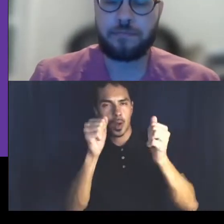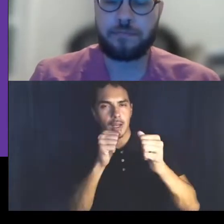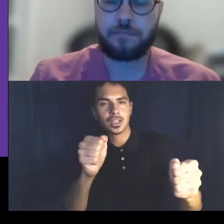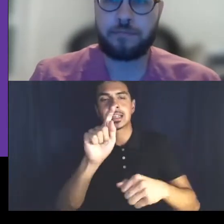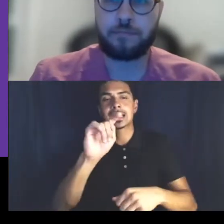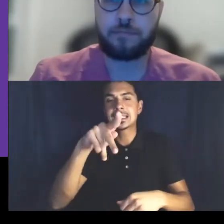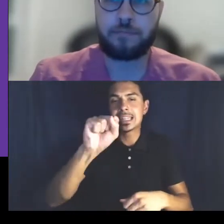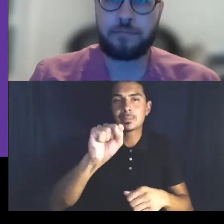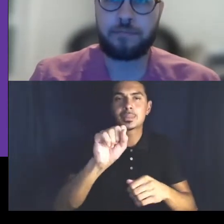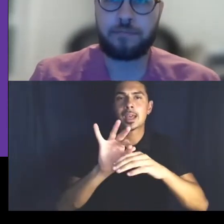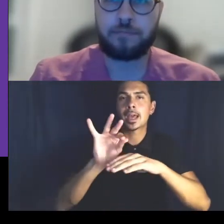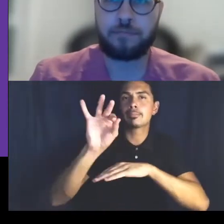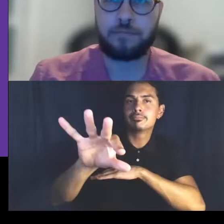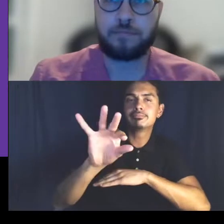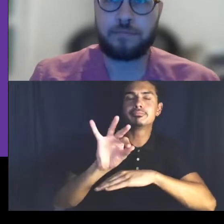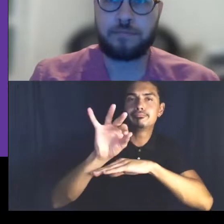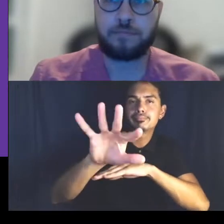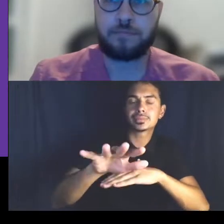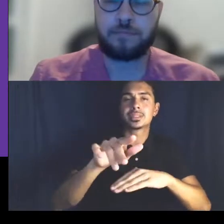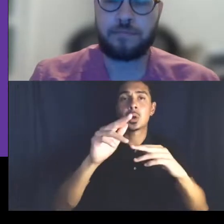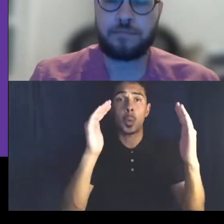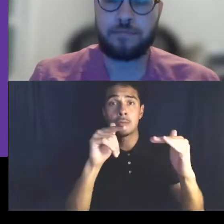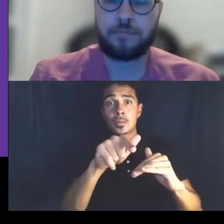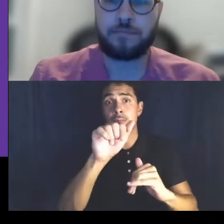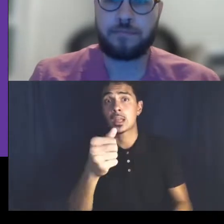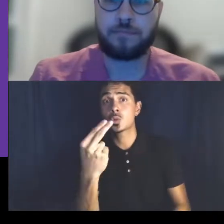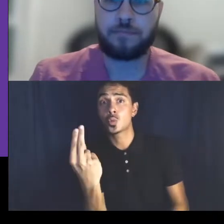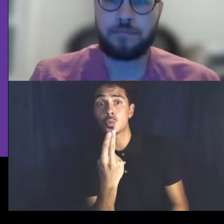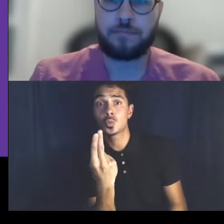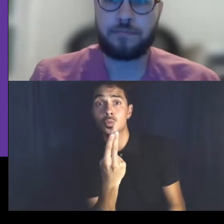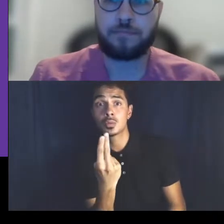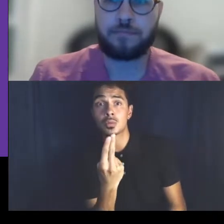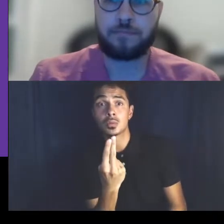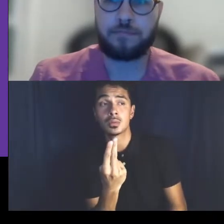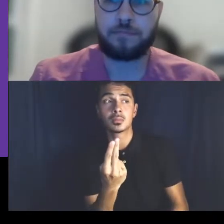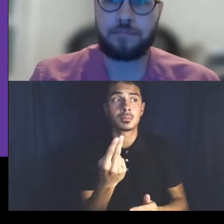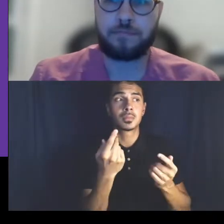can hopefully try to apply in the communities that